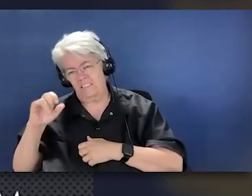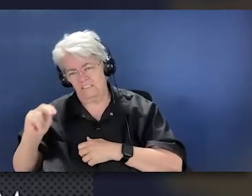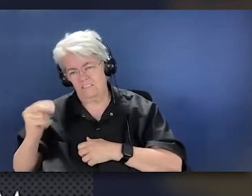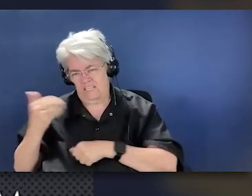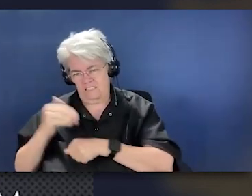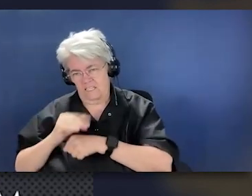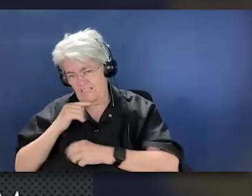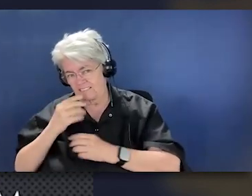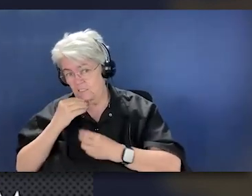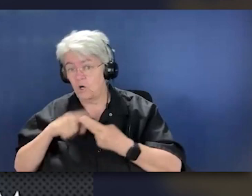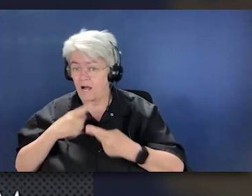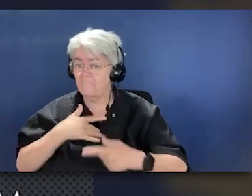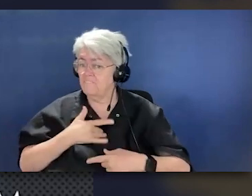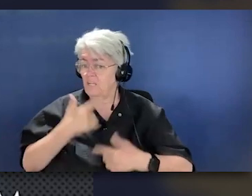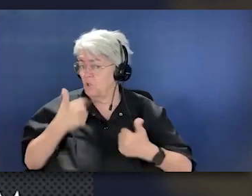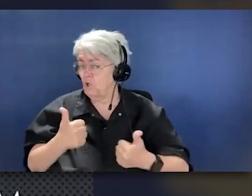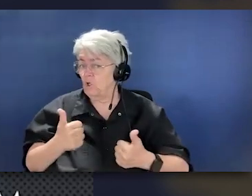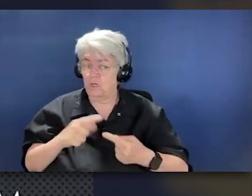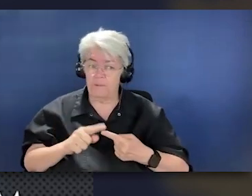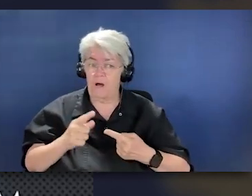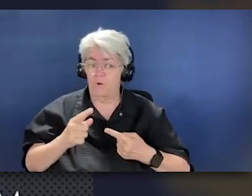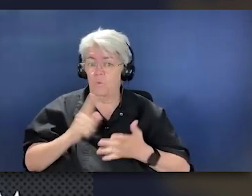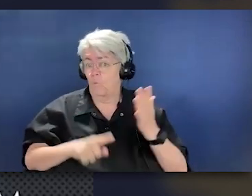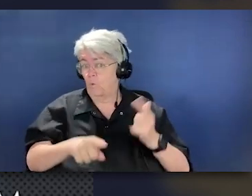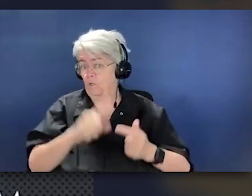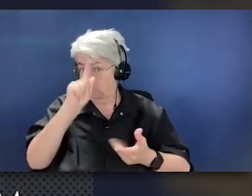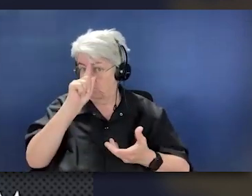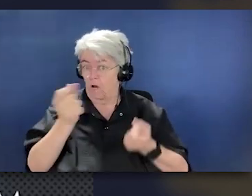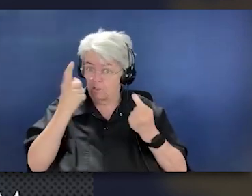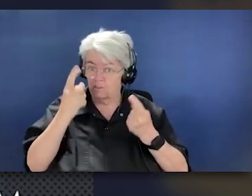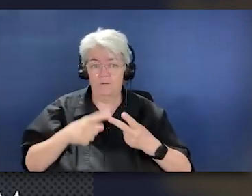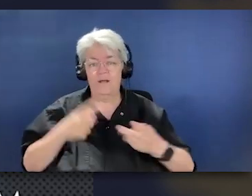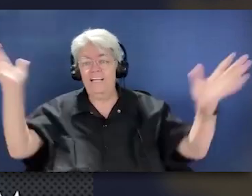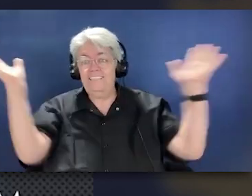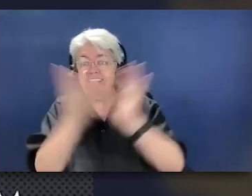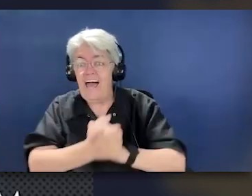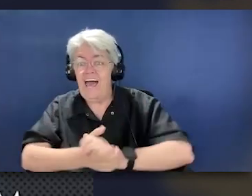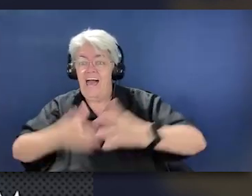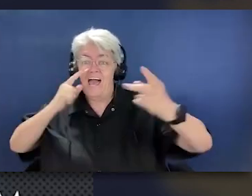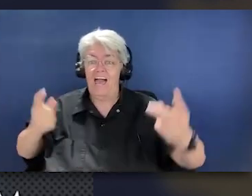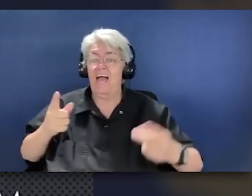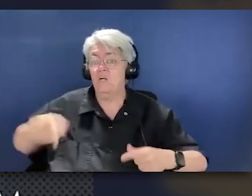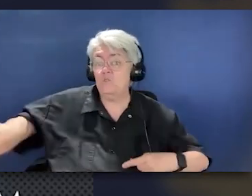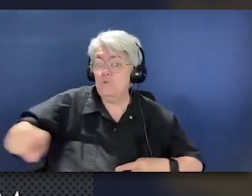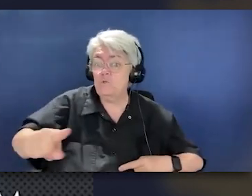that you have in terms of not just, "Here, we’re going to draconianly penalize everybody who wants